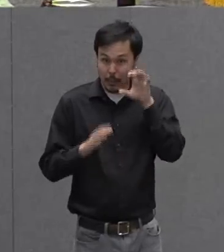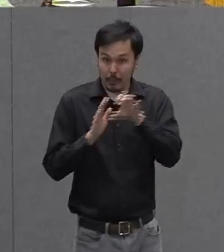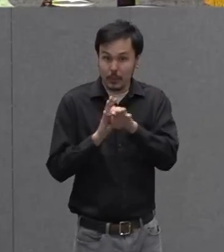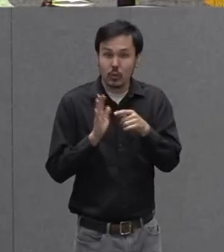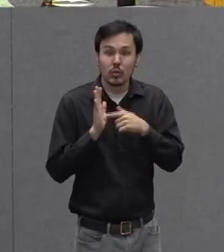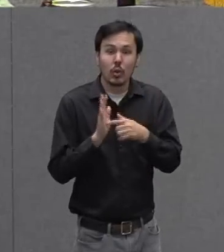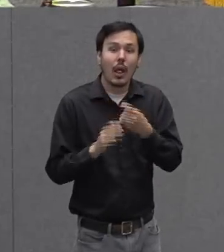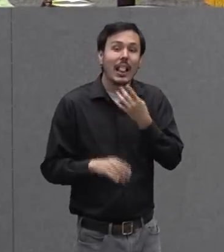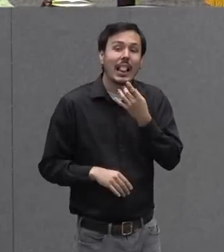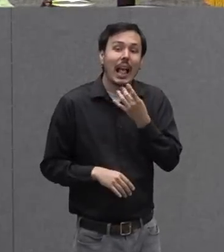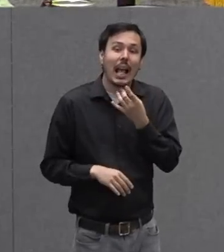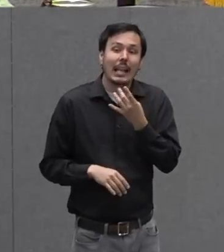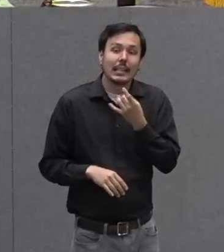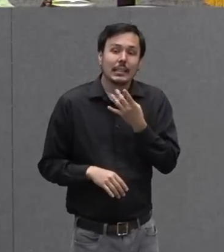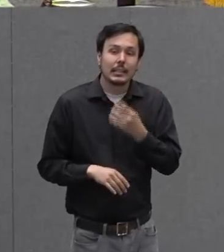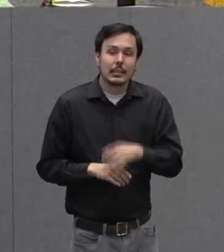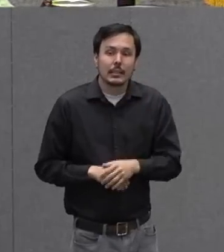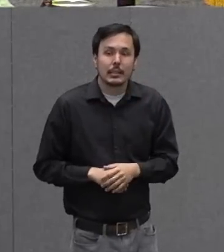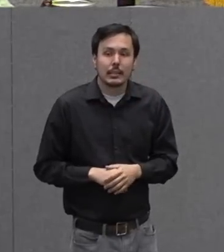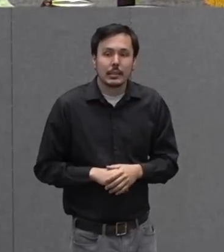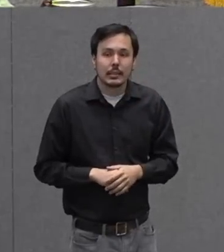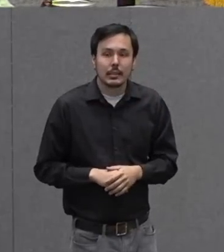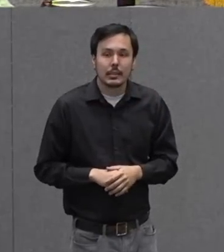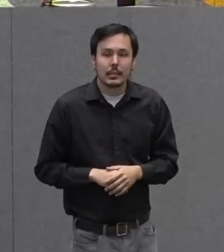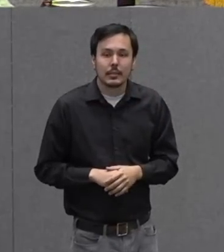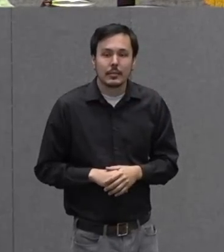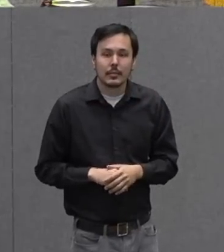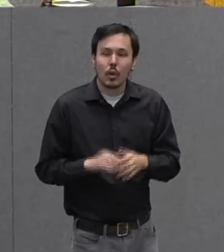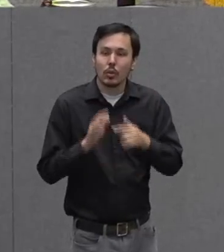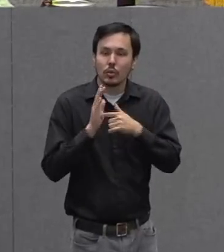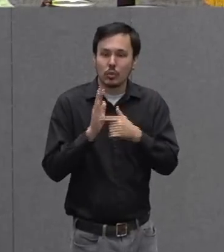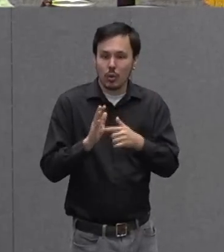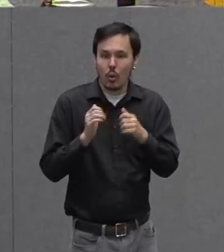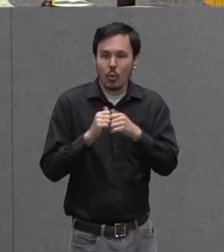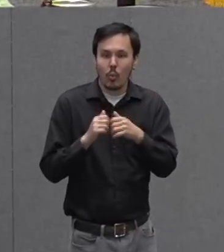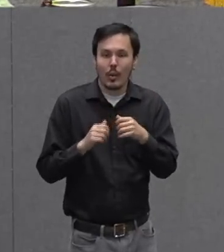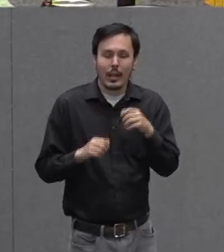and I used light to be represented with arrows.